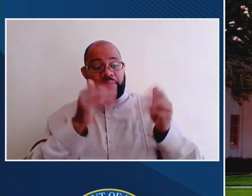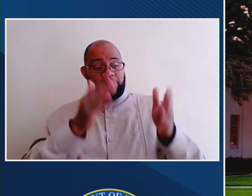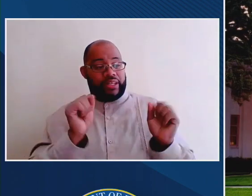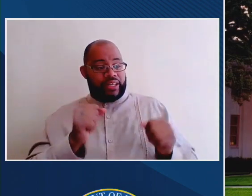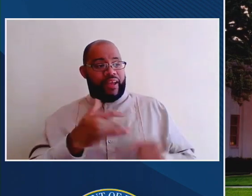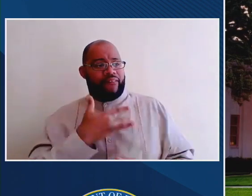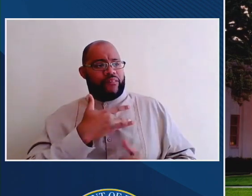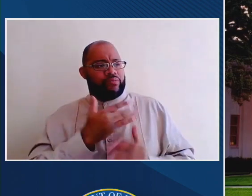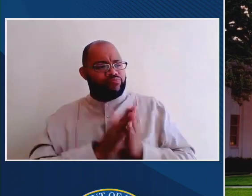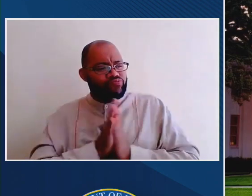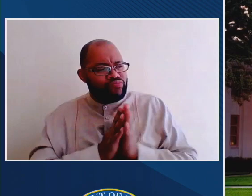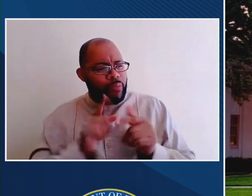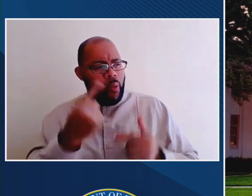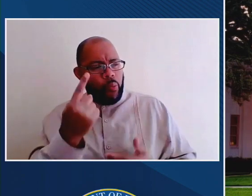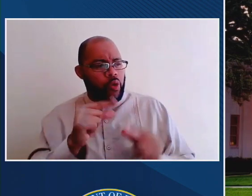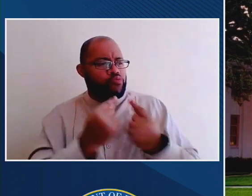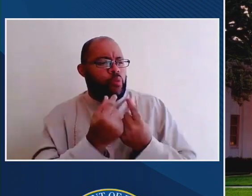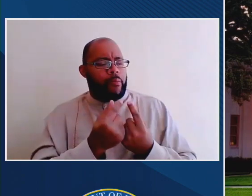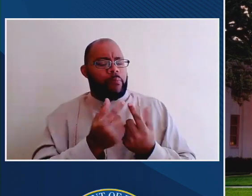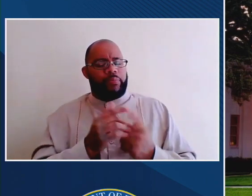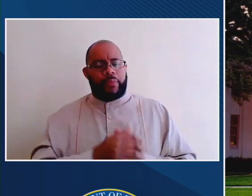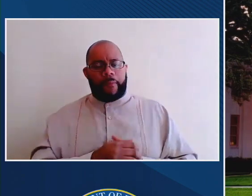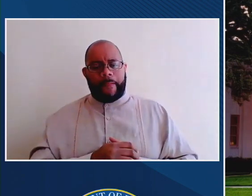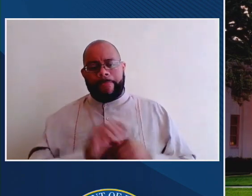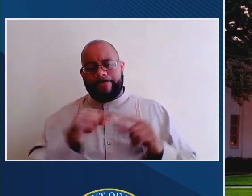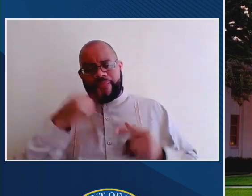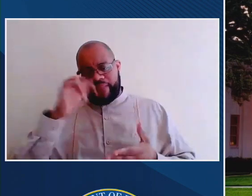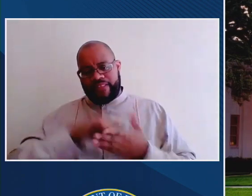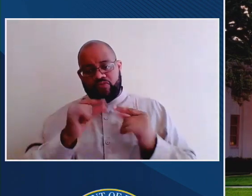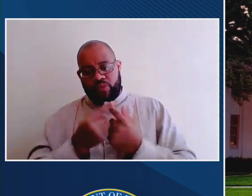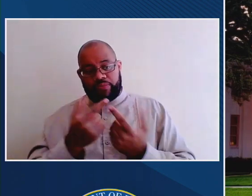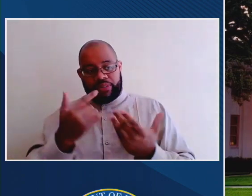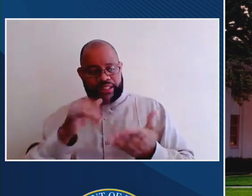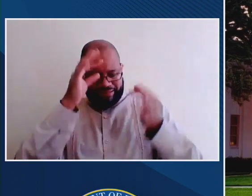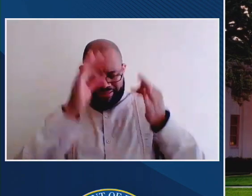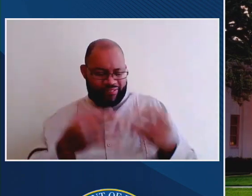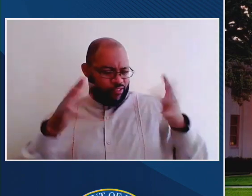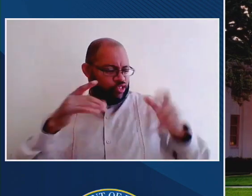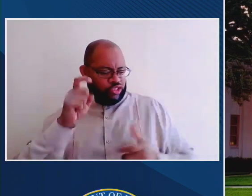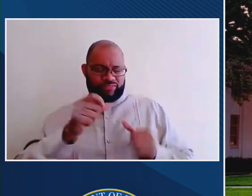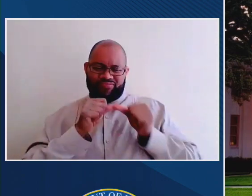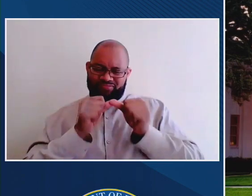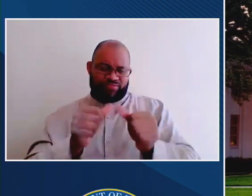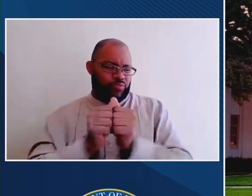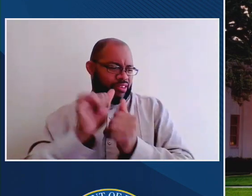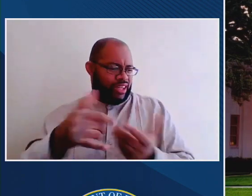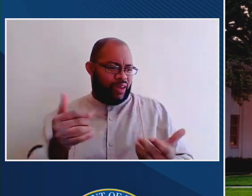one particular group or the other, but I think the groups have been decided and we should move on from what's already been